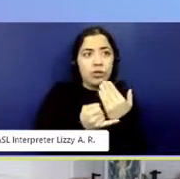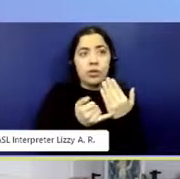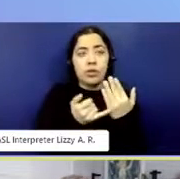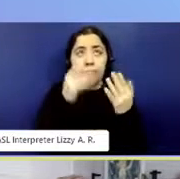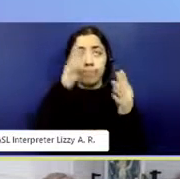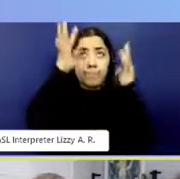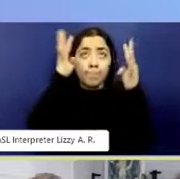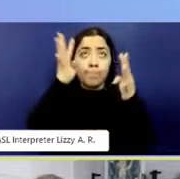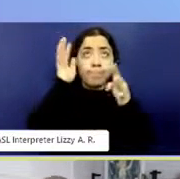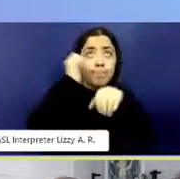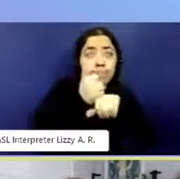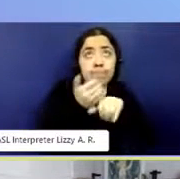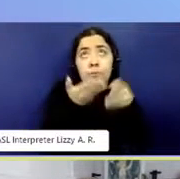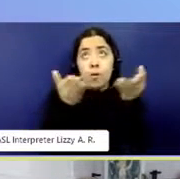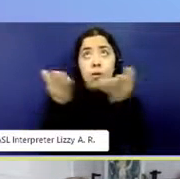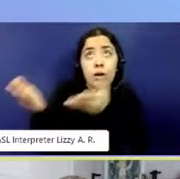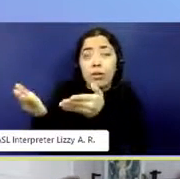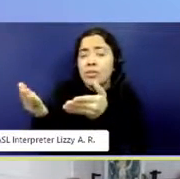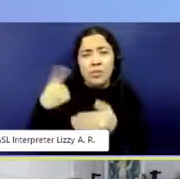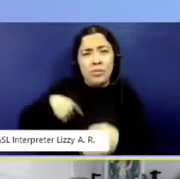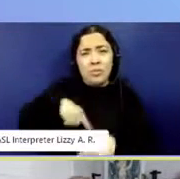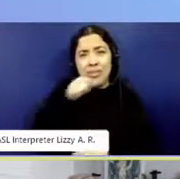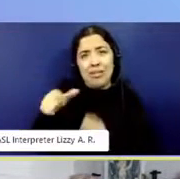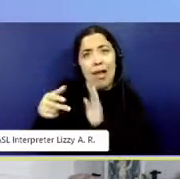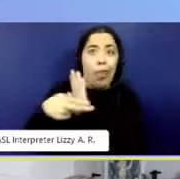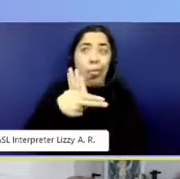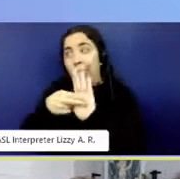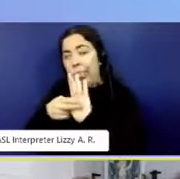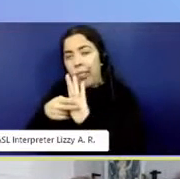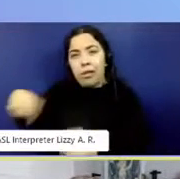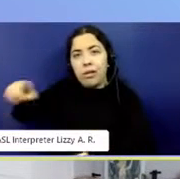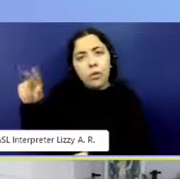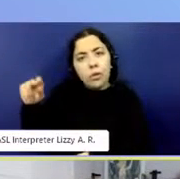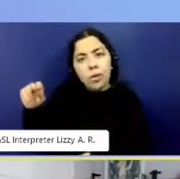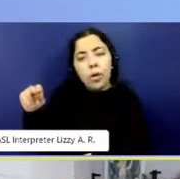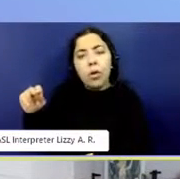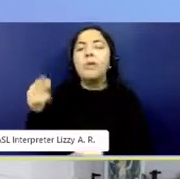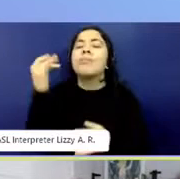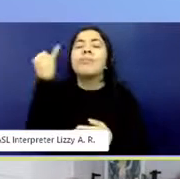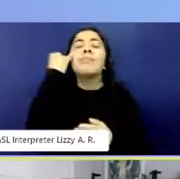instead of problem statements about maybe say helping folks with ADHD we